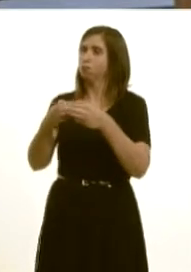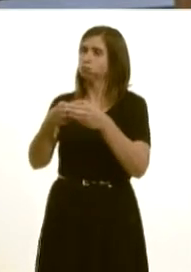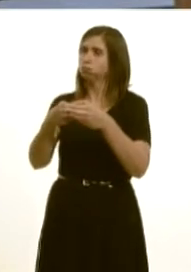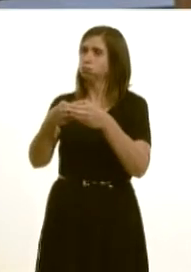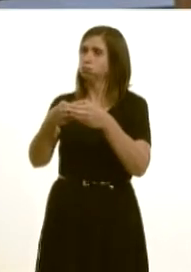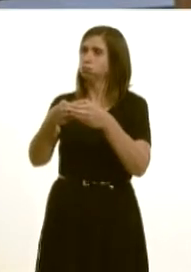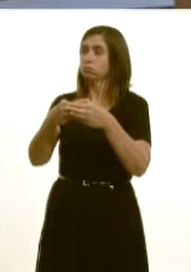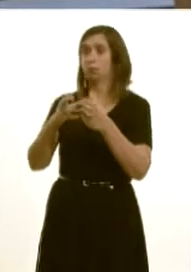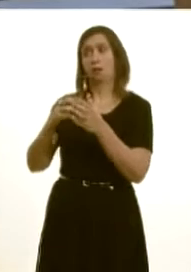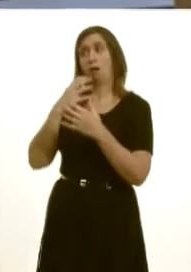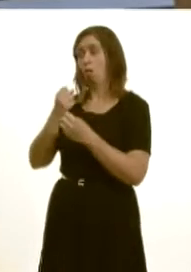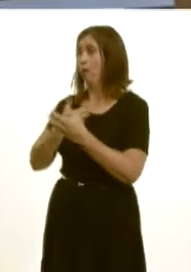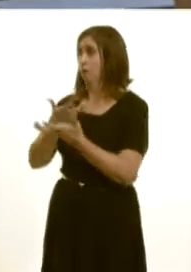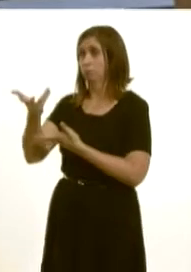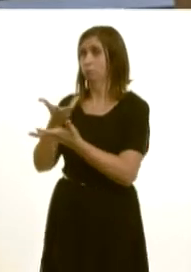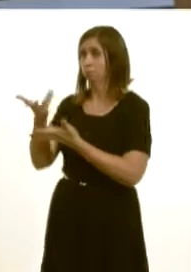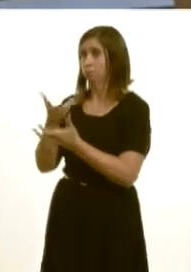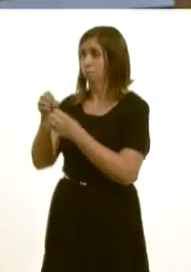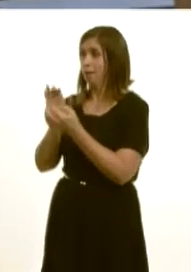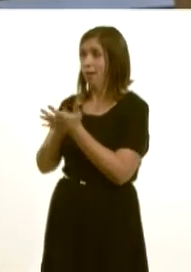place between ourselves and the BMA, particularly with regard to complaints and whistleblowing,